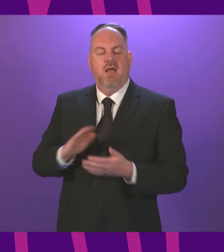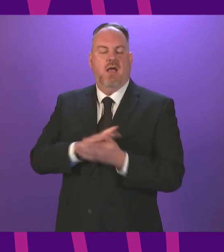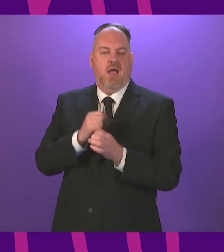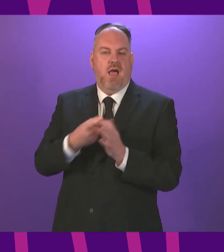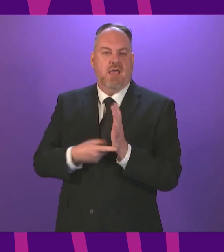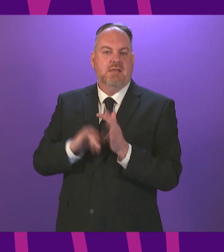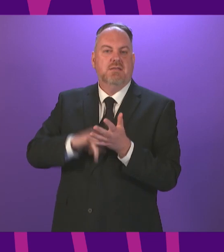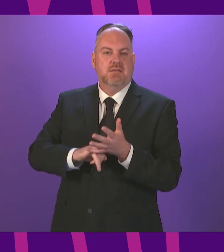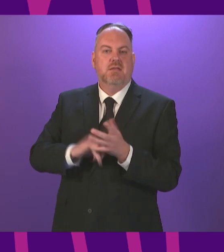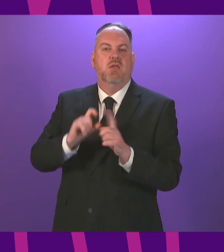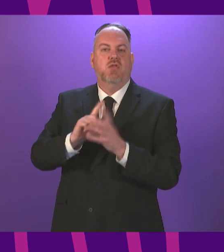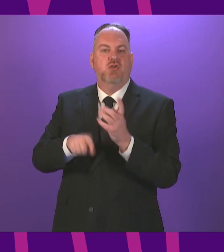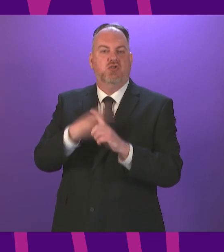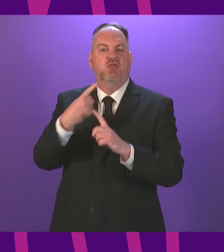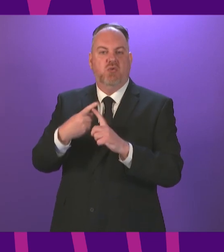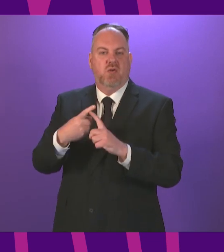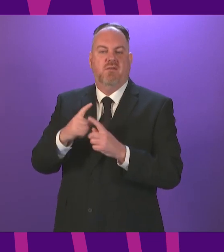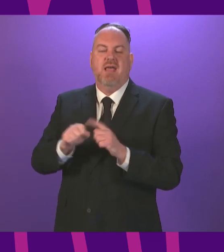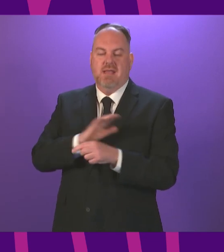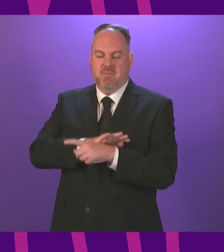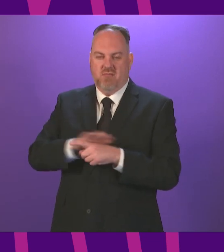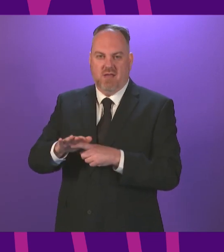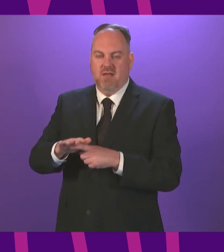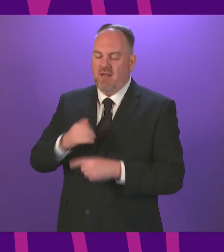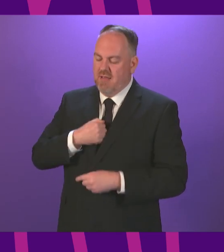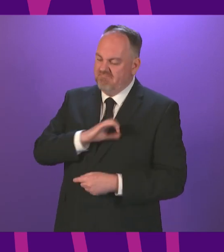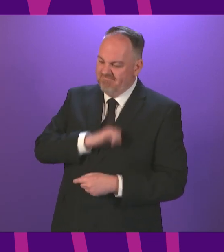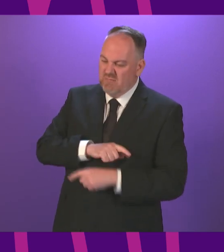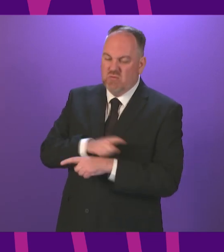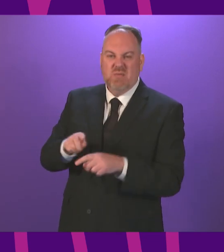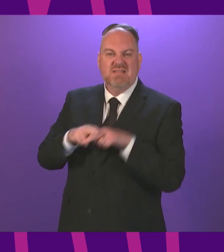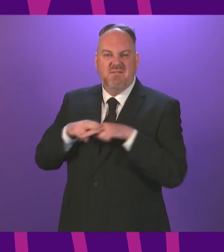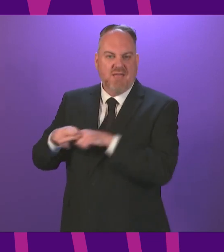condolences to his children, grandchildren and great-grandchildren, and to Her Majesty the Queen.